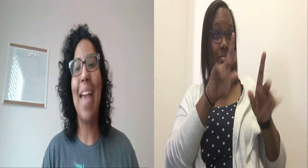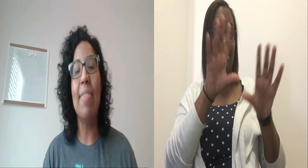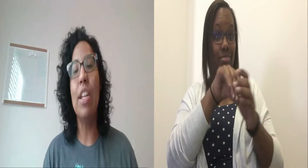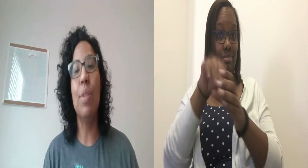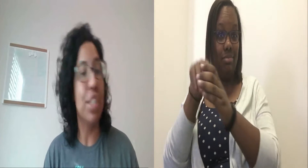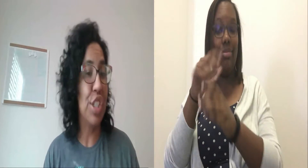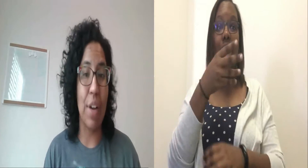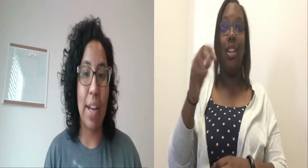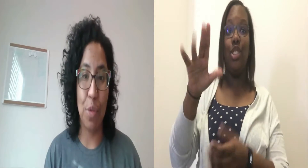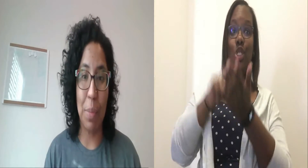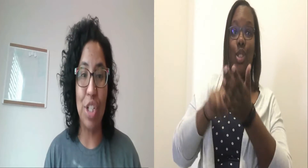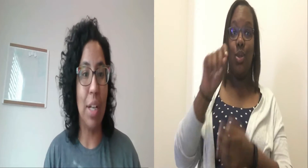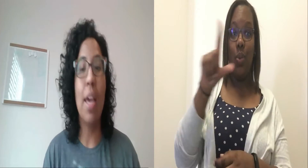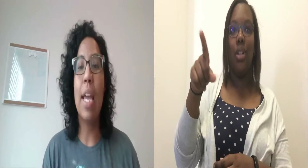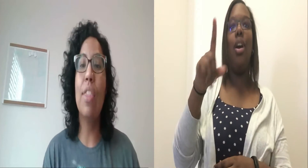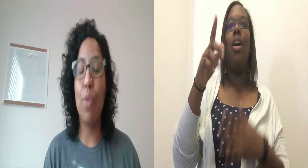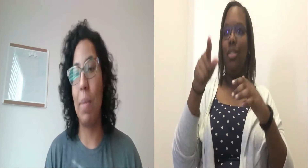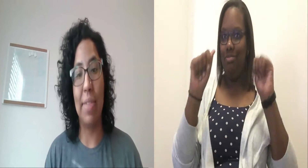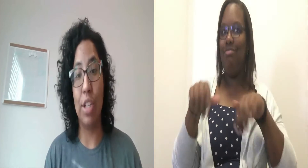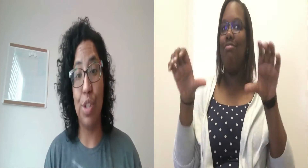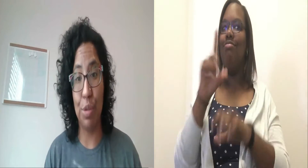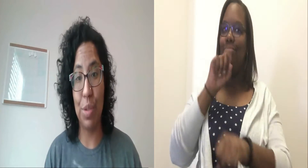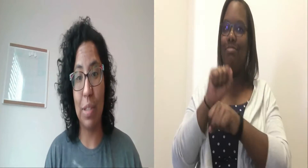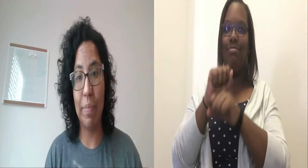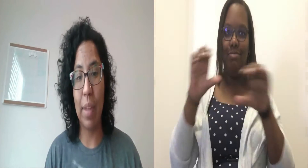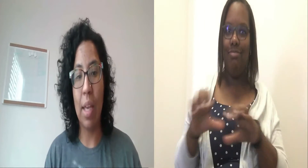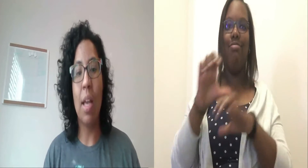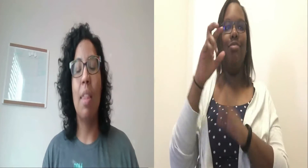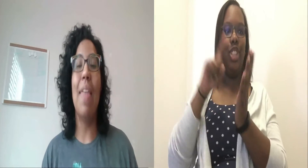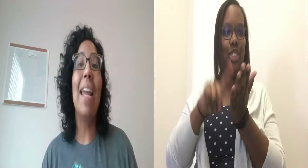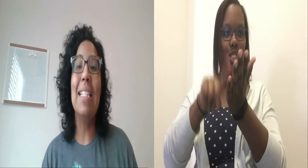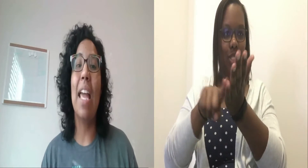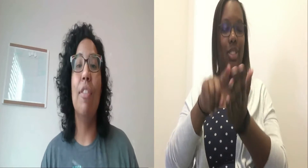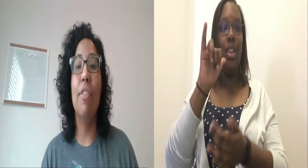and then you get to share that information in the format that you choose that is a